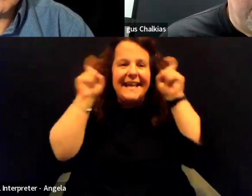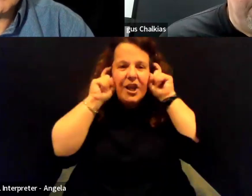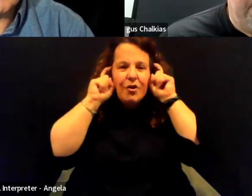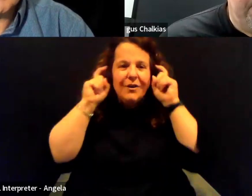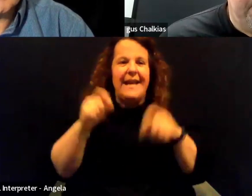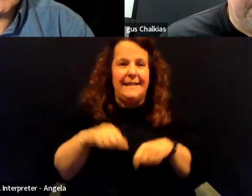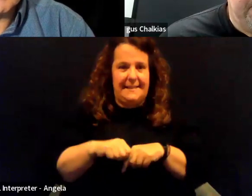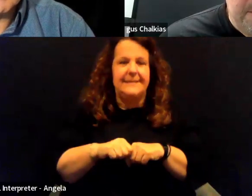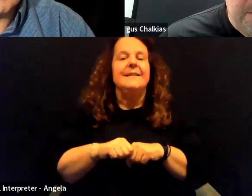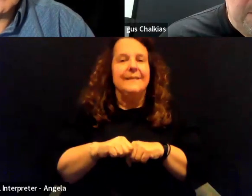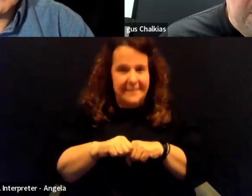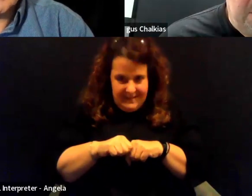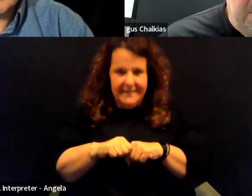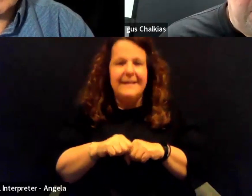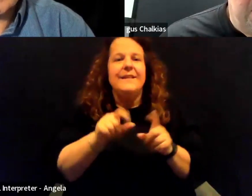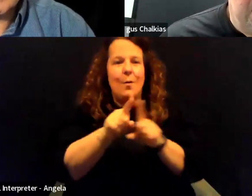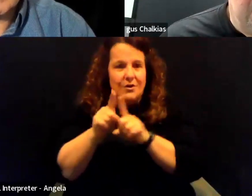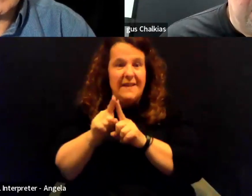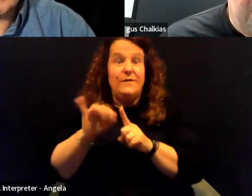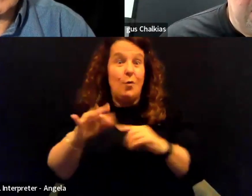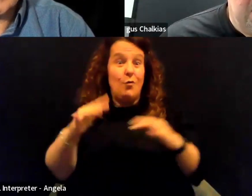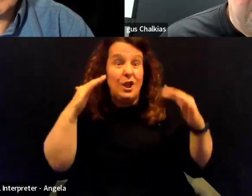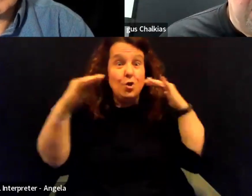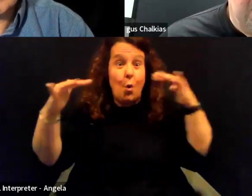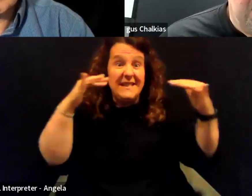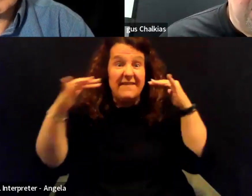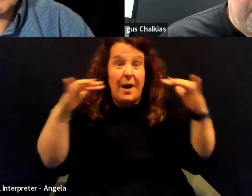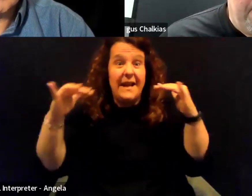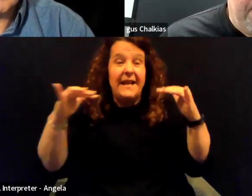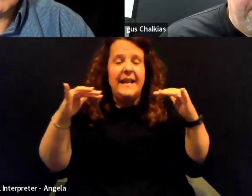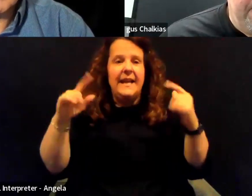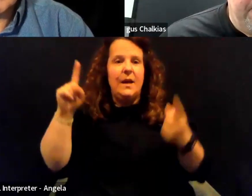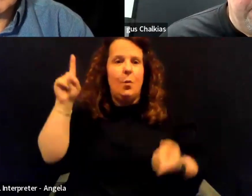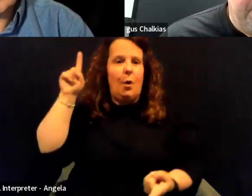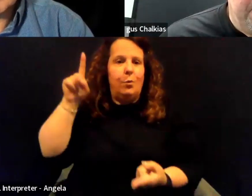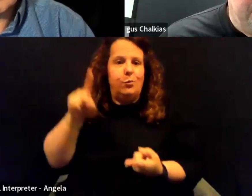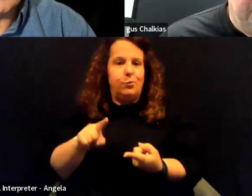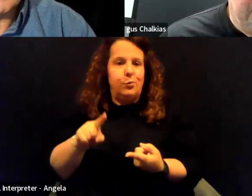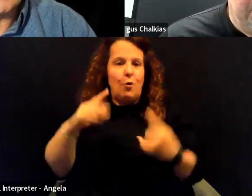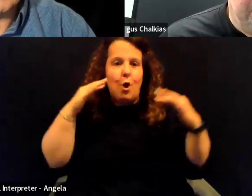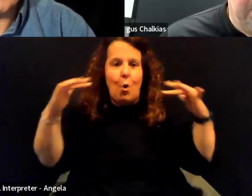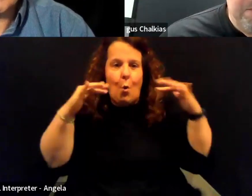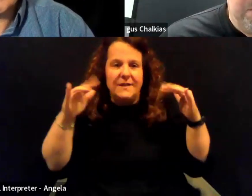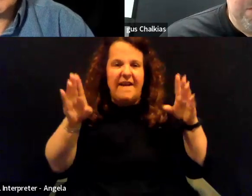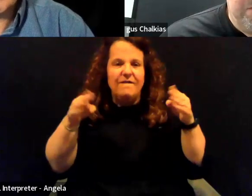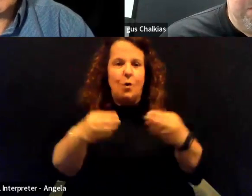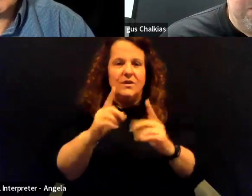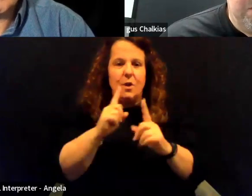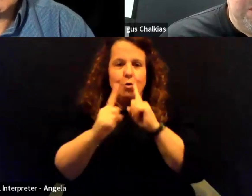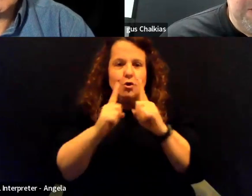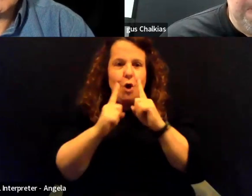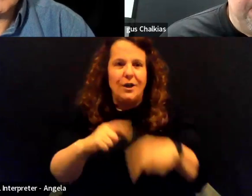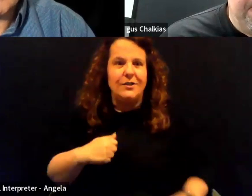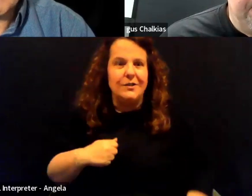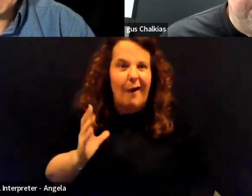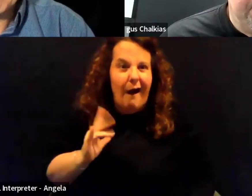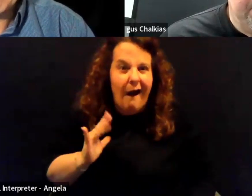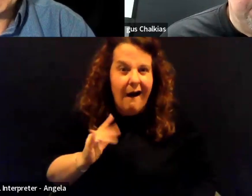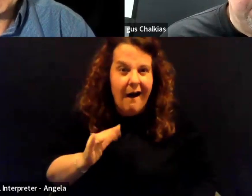you're in a really noisy environment, it will tone down the noise. And help you focus on who you're talking to, but there's a lot of great stuff coming out from Apple.